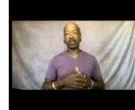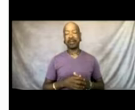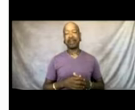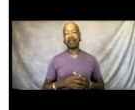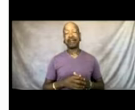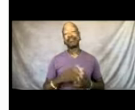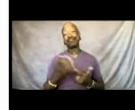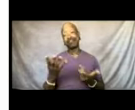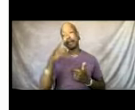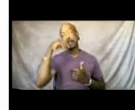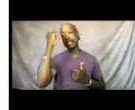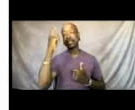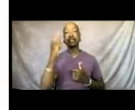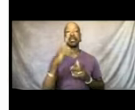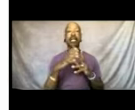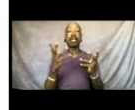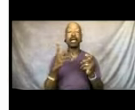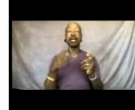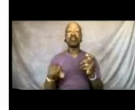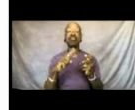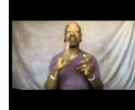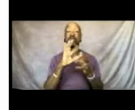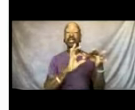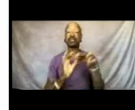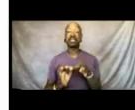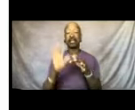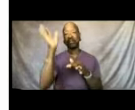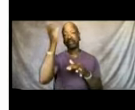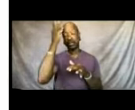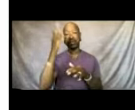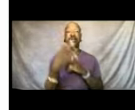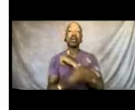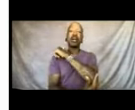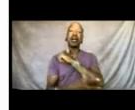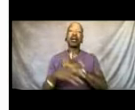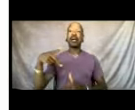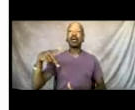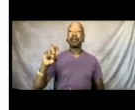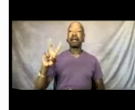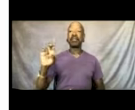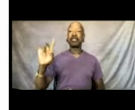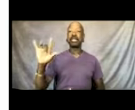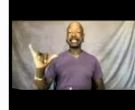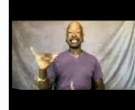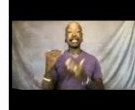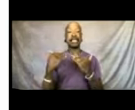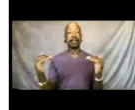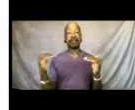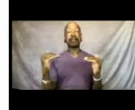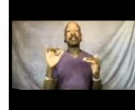increase. I'll just note that the Medi-Cal income limits do often change every year annually. And that is just